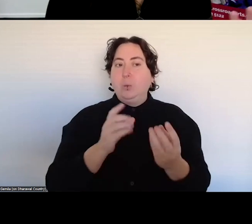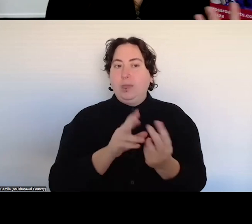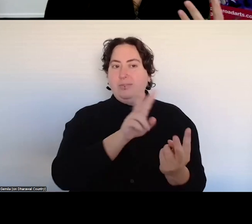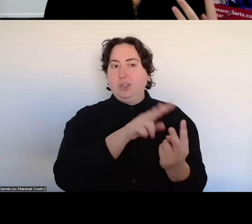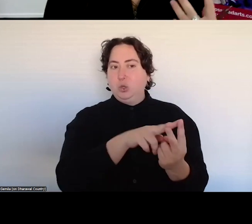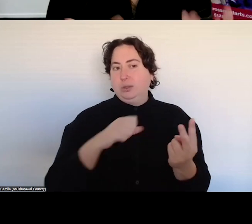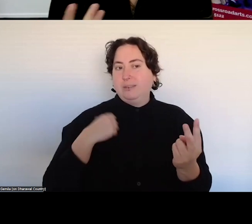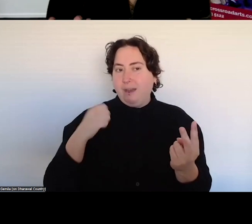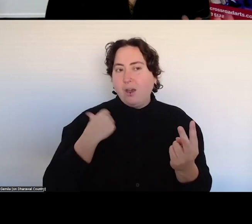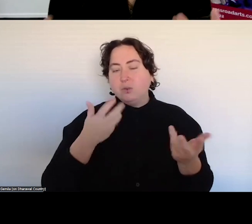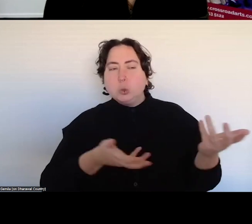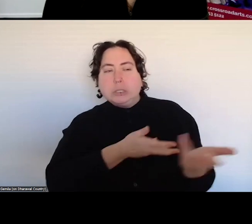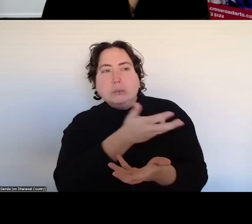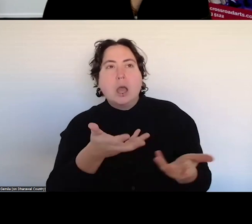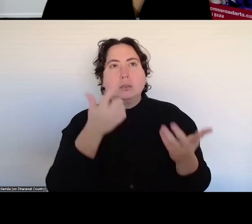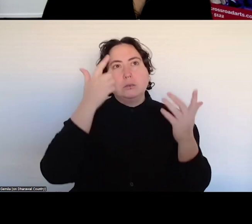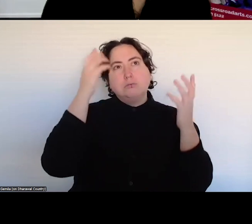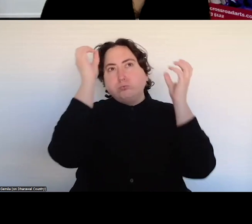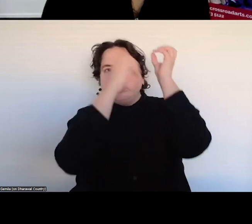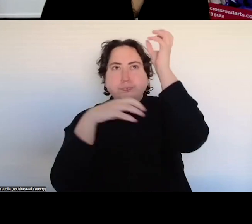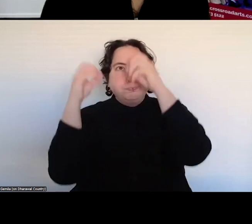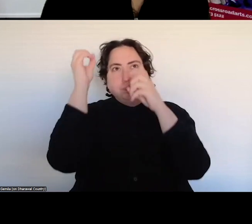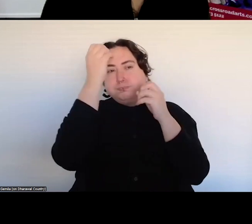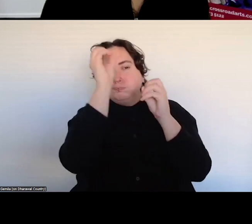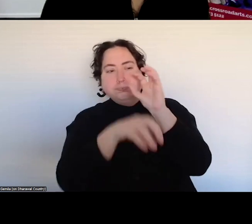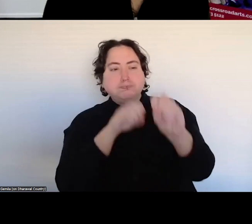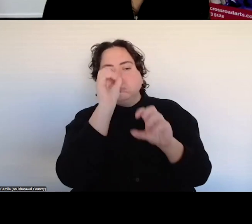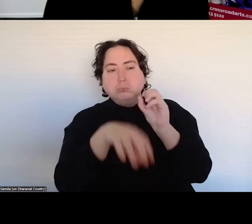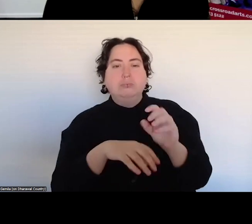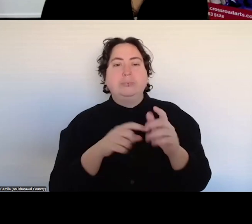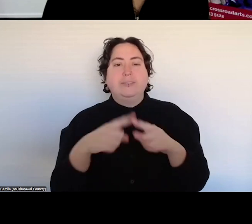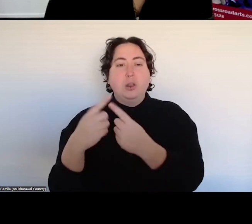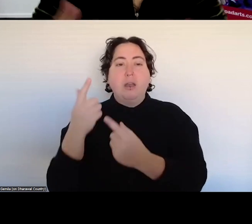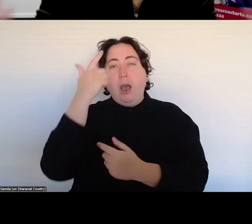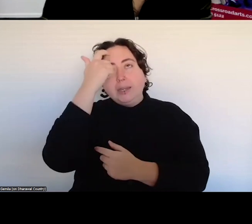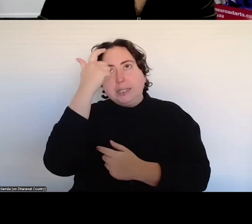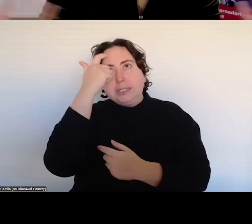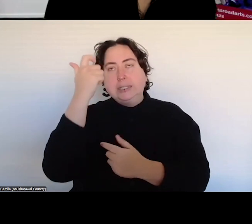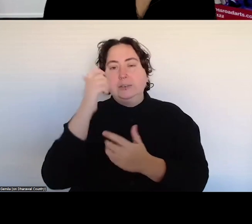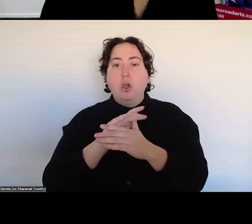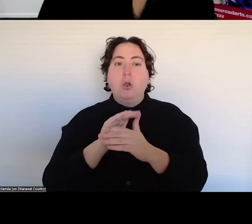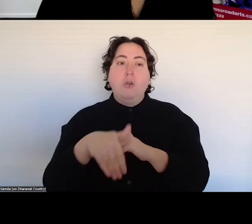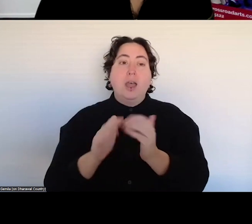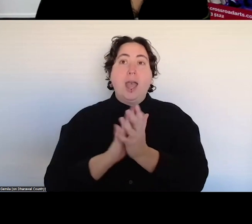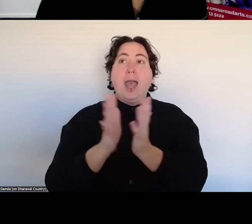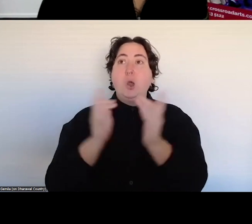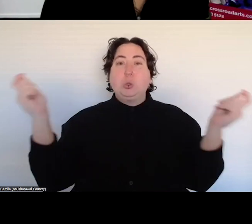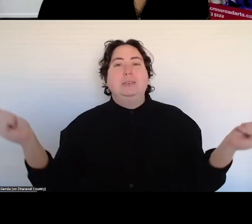to discuss and brainstorm different ideas on how we can celebrate ourselves and our community with